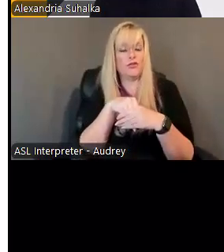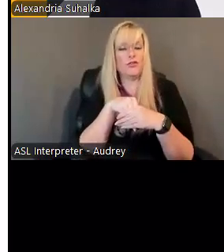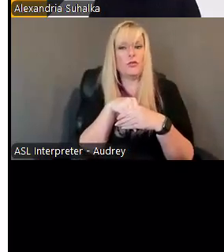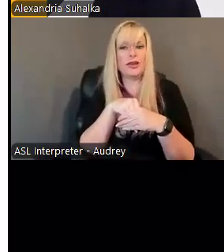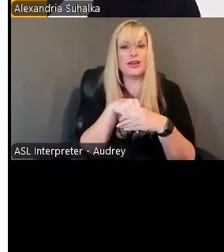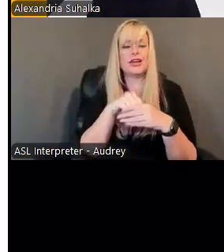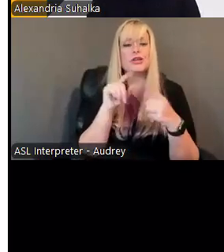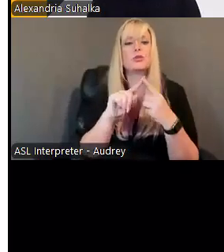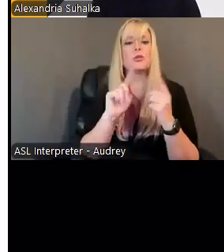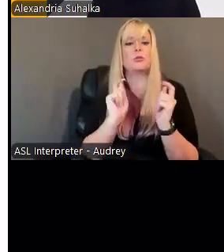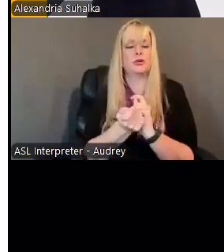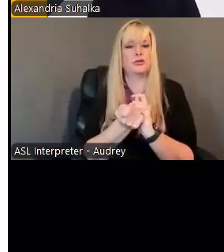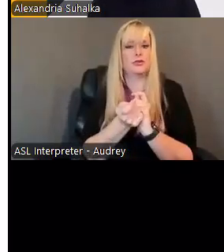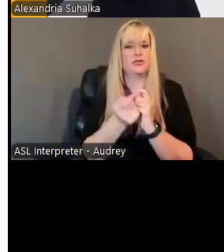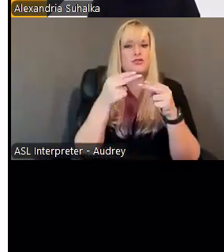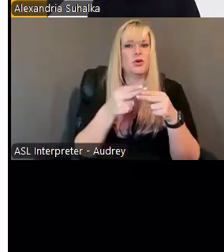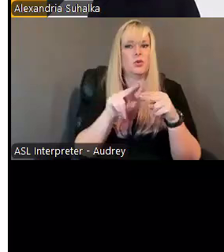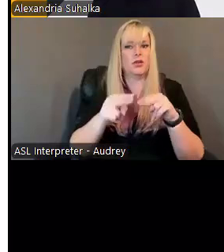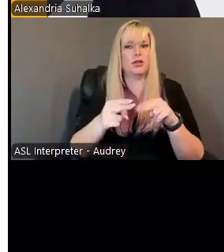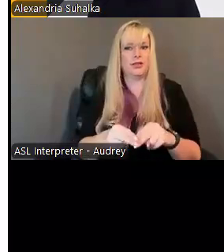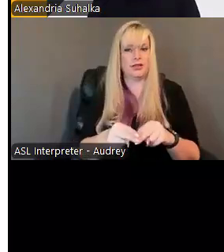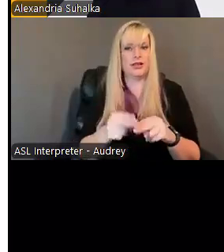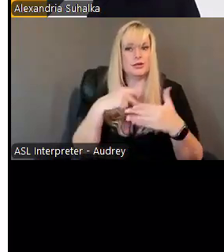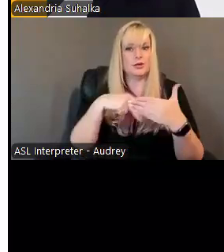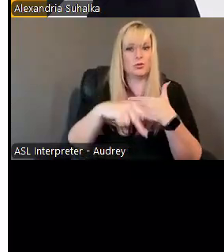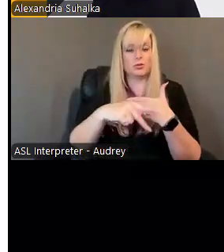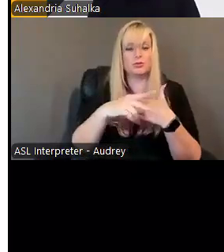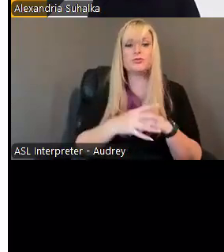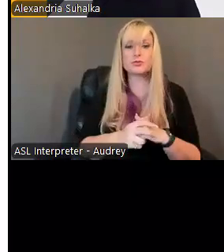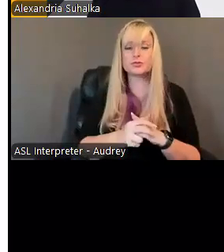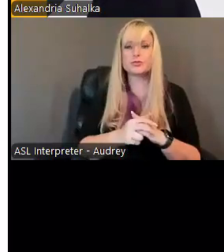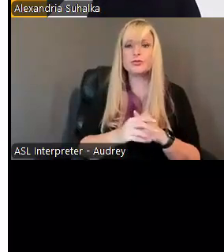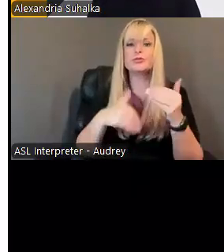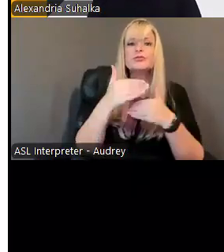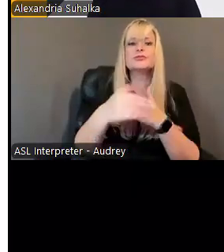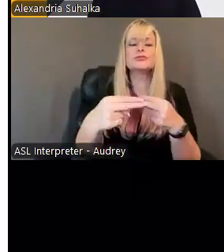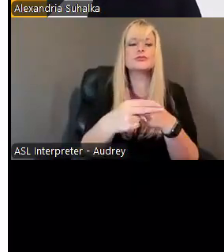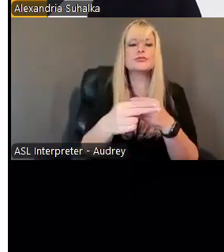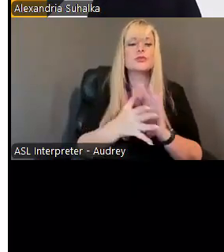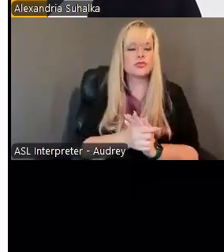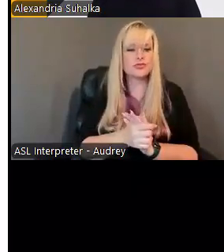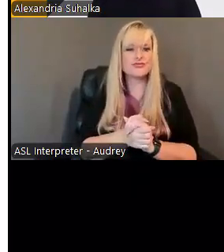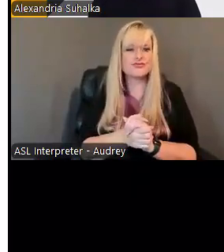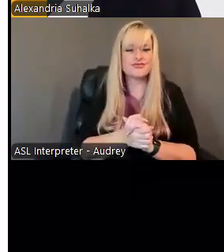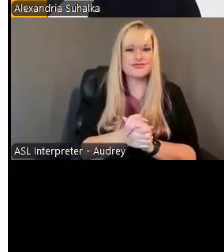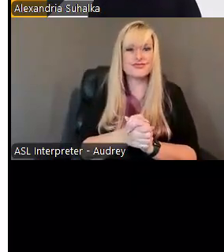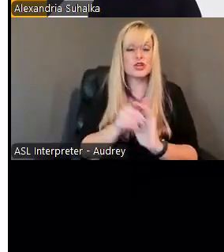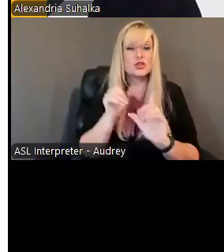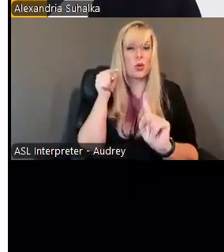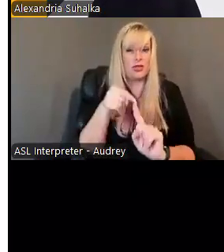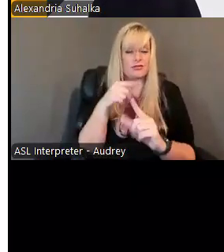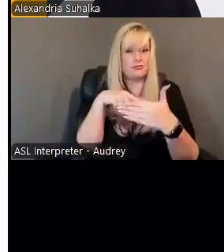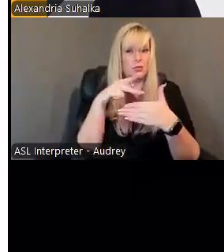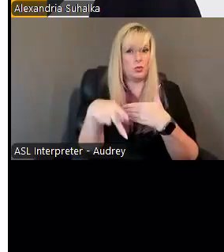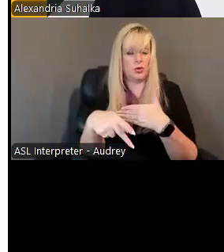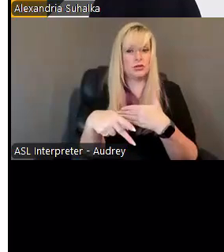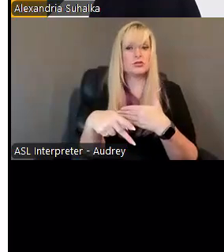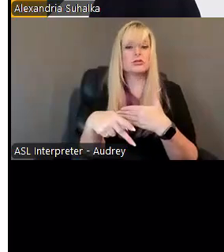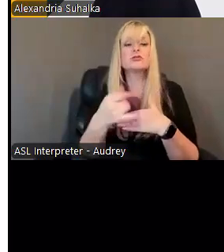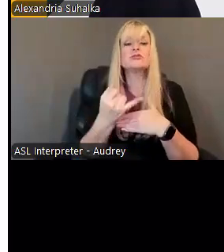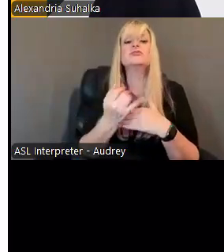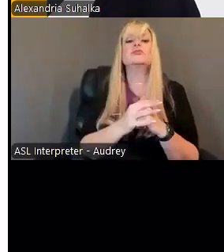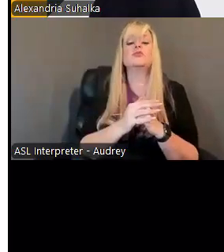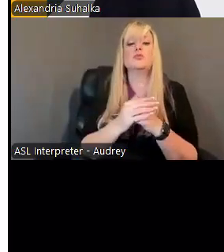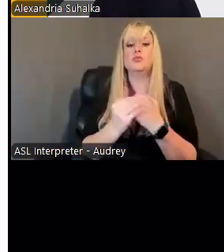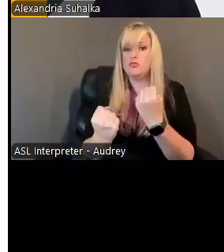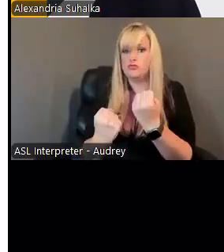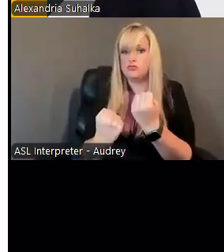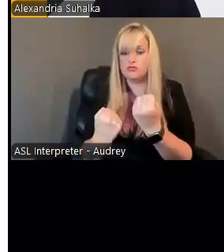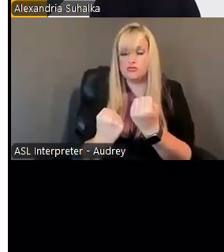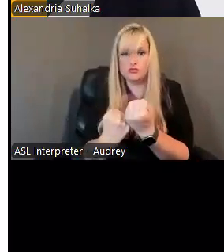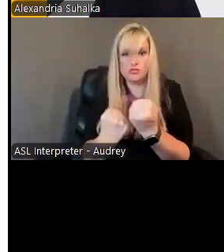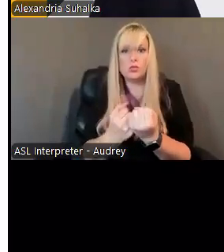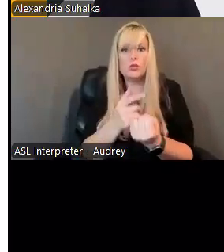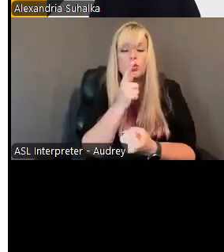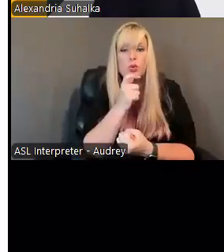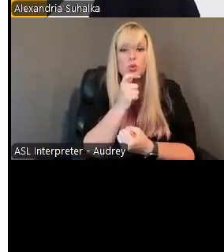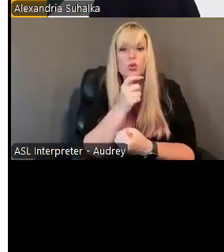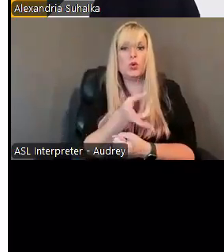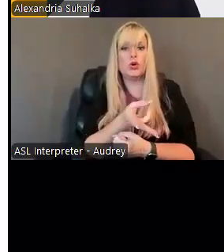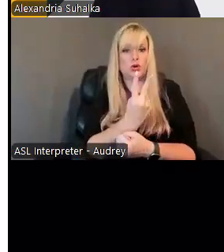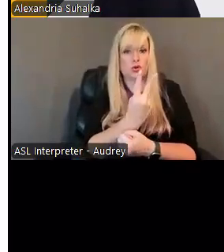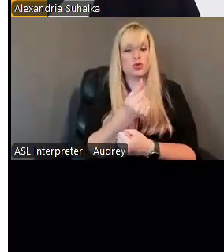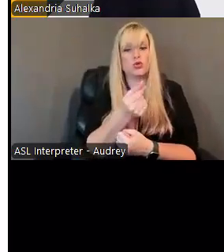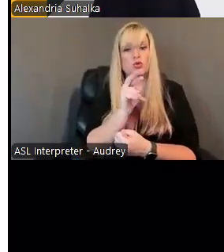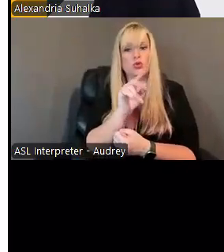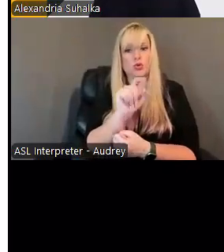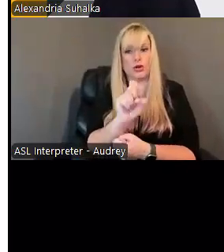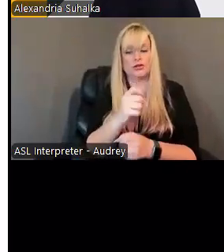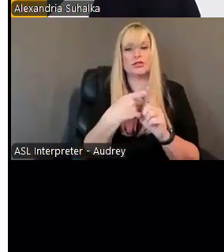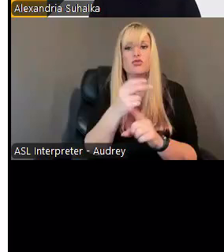program. Next slide. This project was sponsored, supported by two grants by NIDILRR, the National